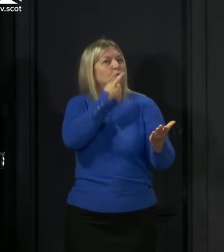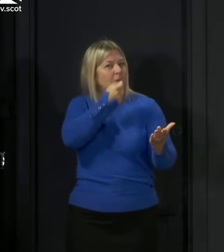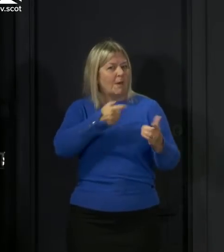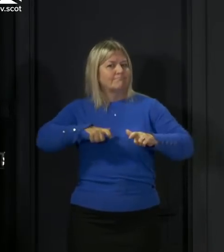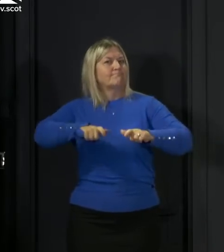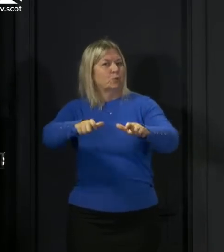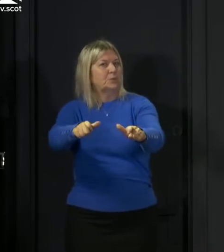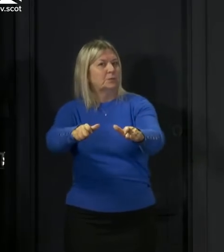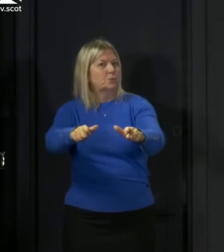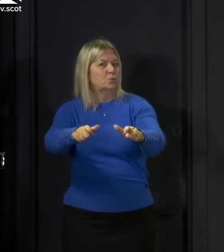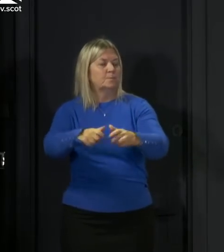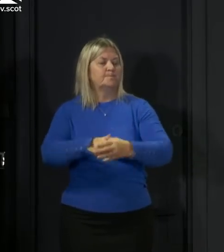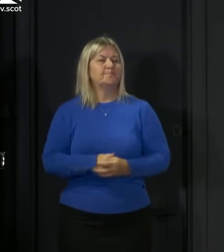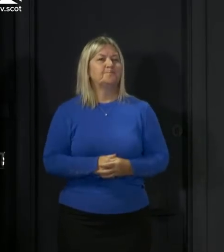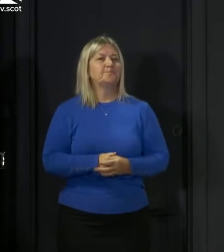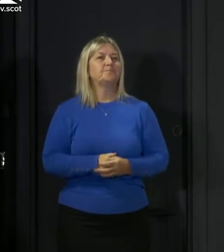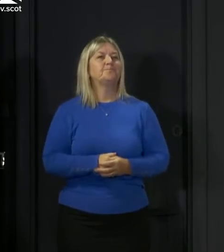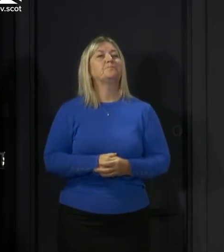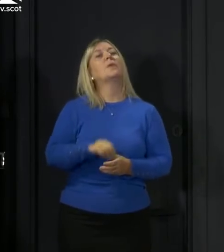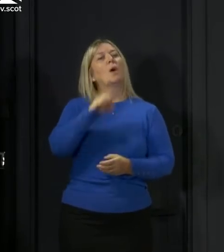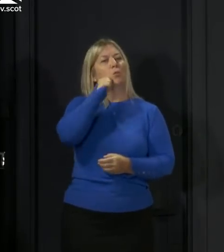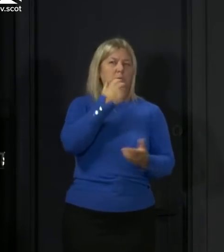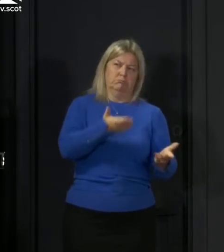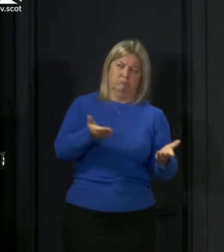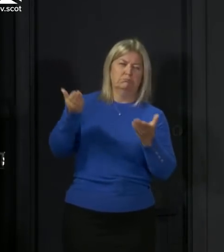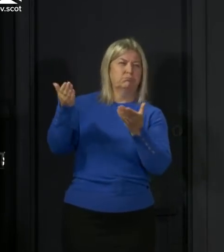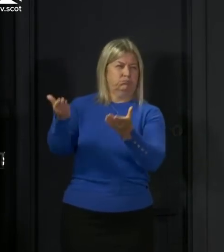Before I hand over to Shirley-Anne, I just want to close by highlighting